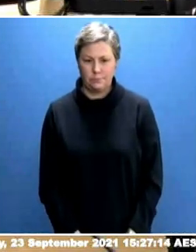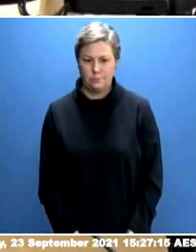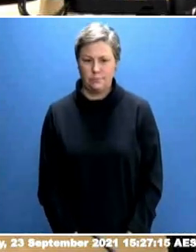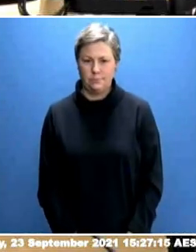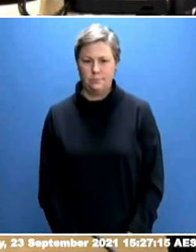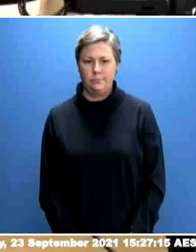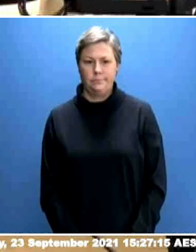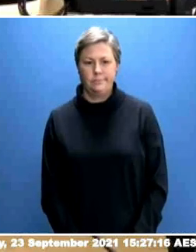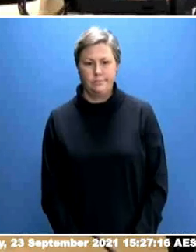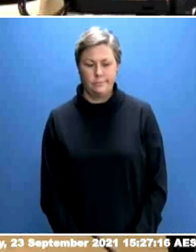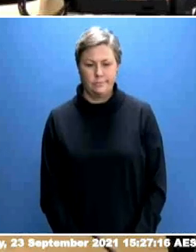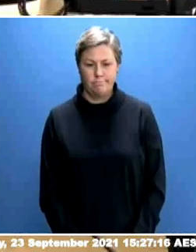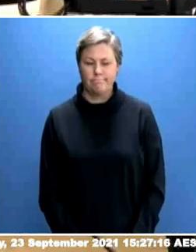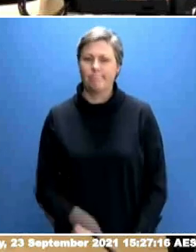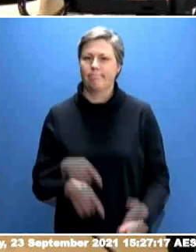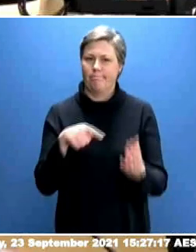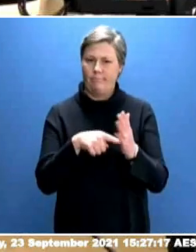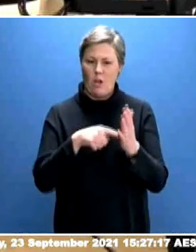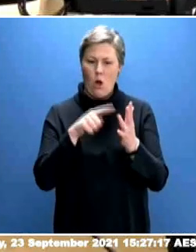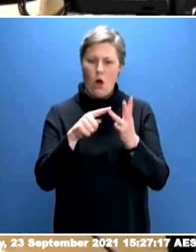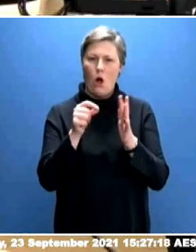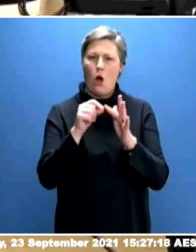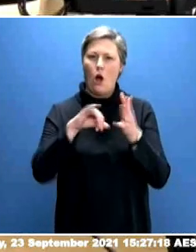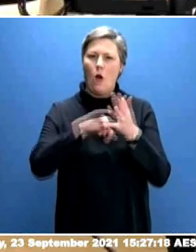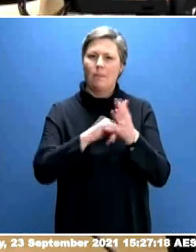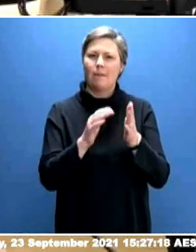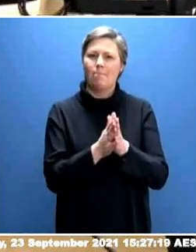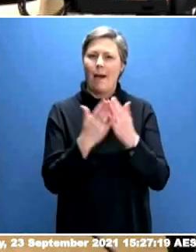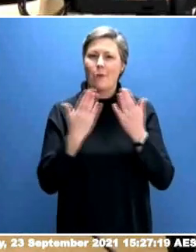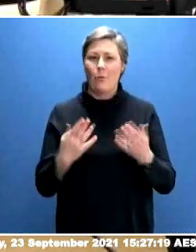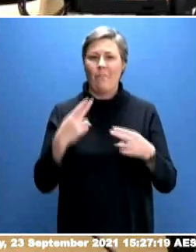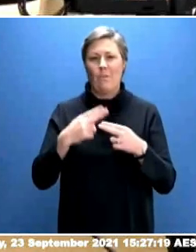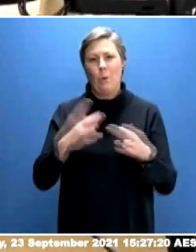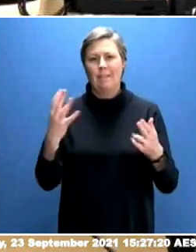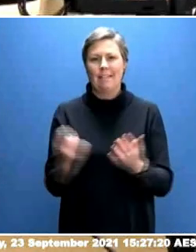As it says it's the operations manual for the Safe Care program in the house.